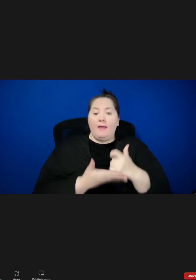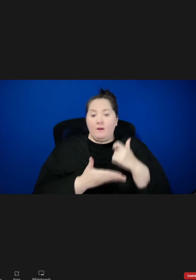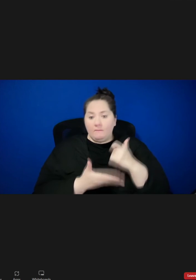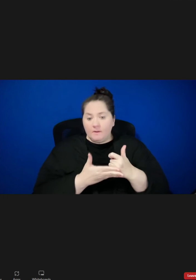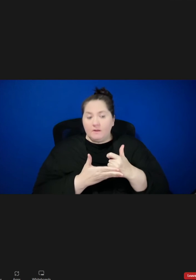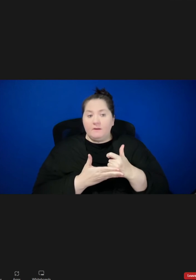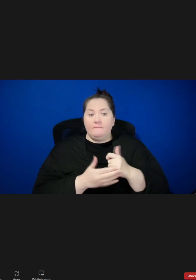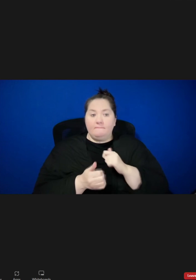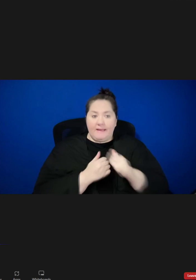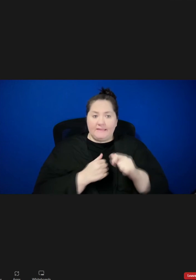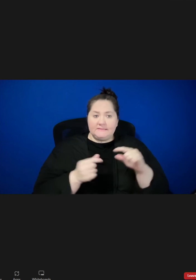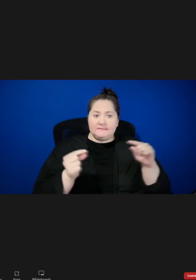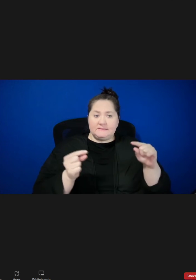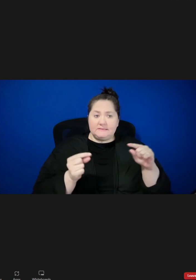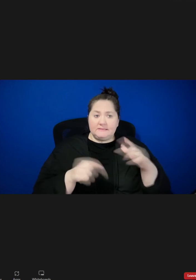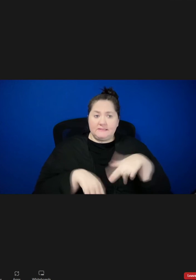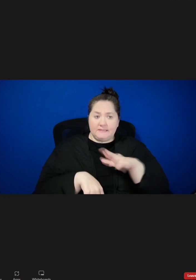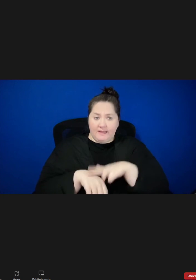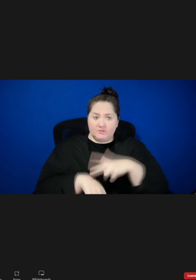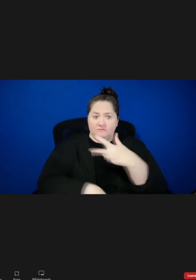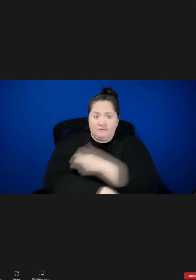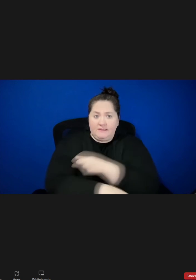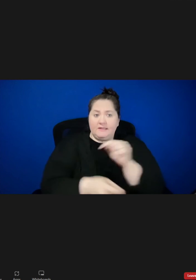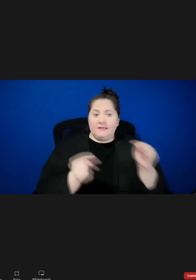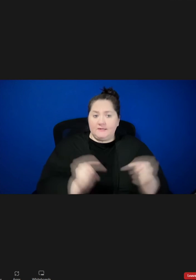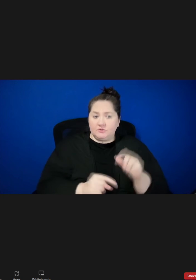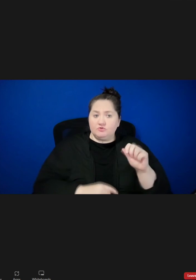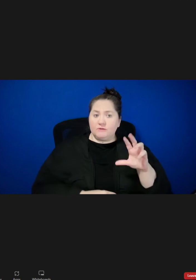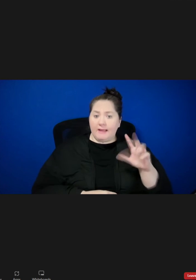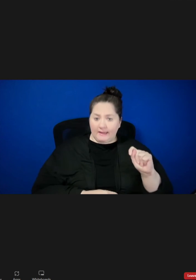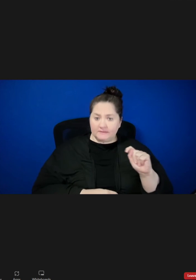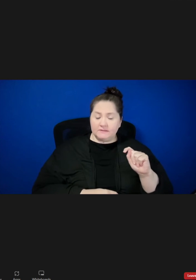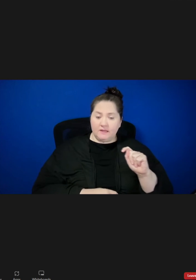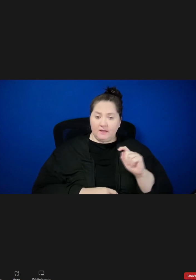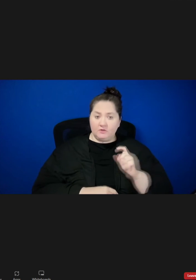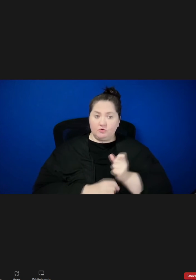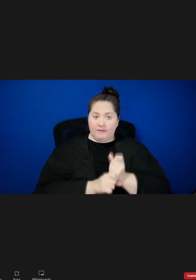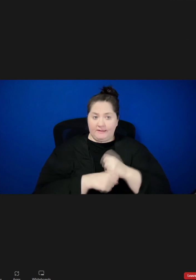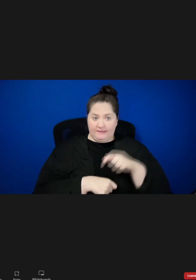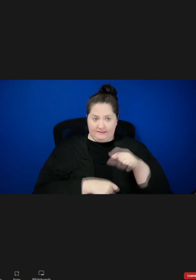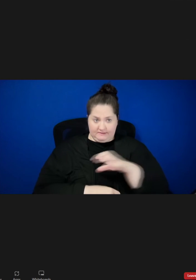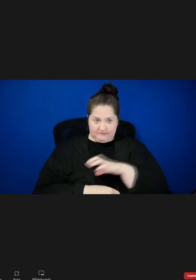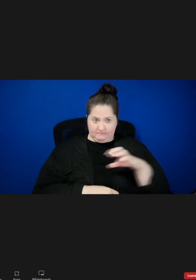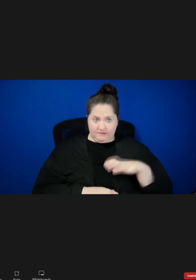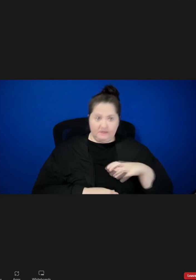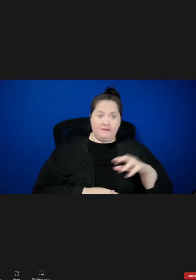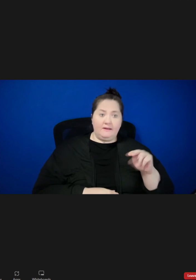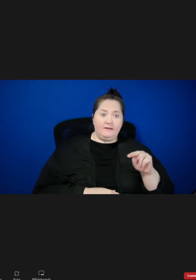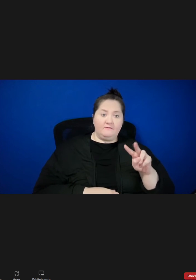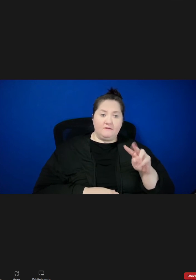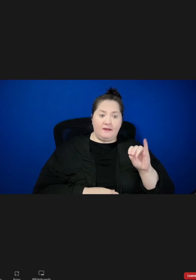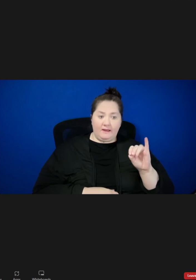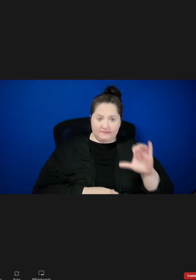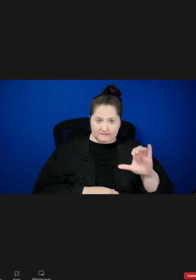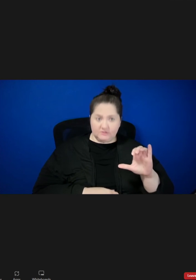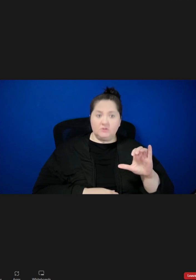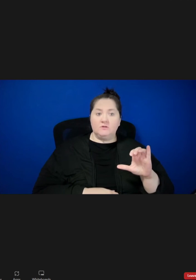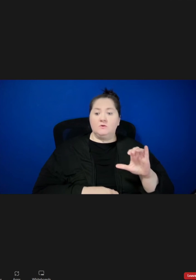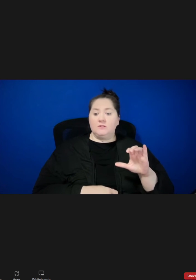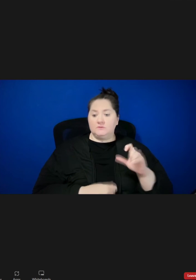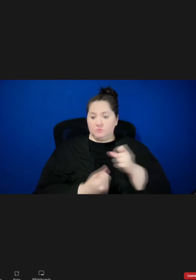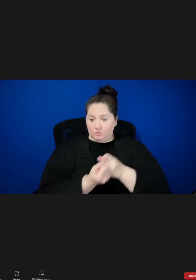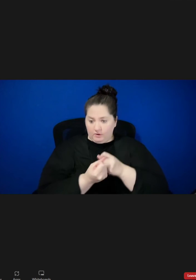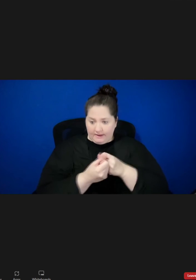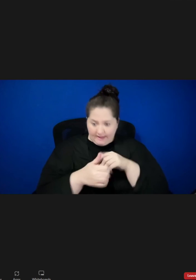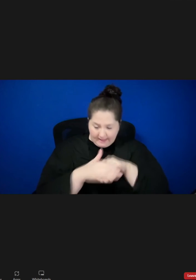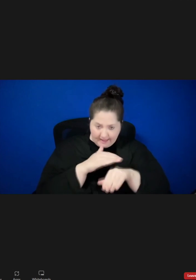Injury Act of 1986 that created this committee. NVIC supports access to vaccines, and also upholds